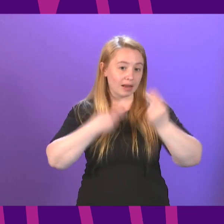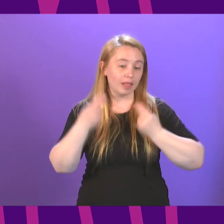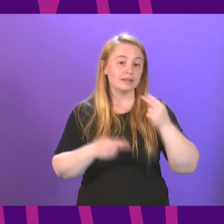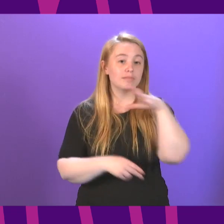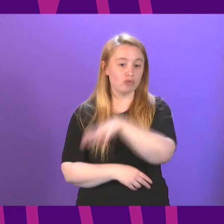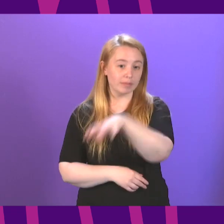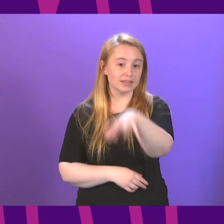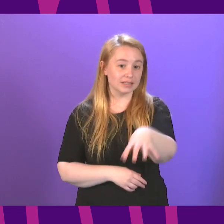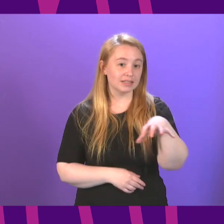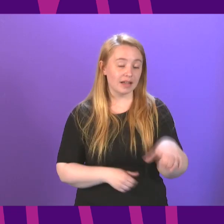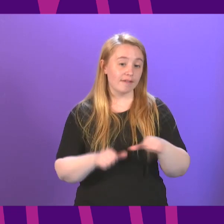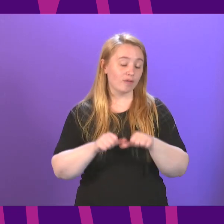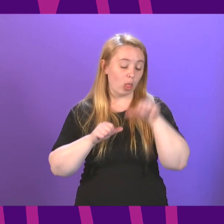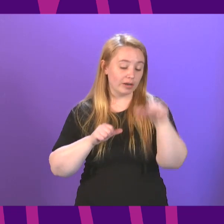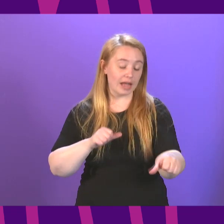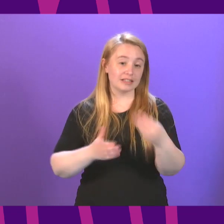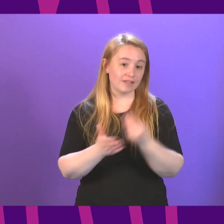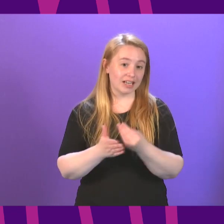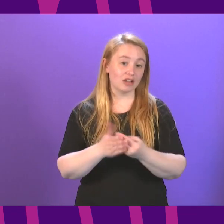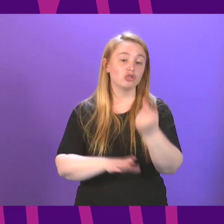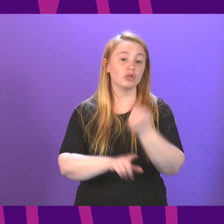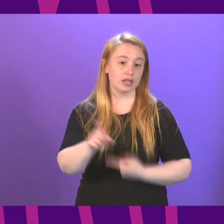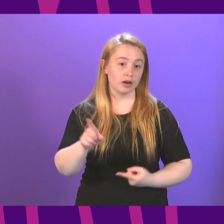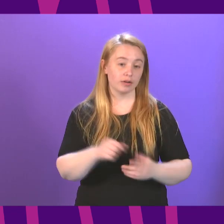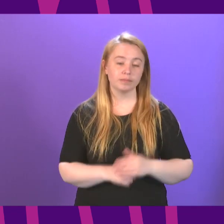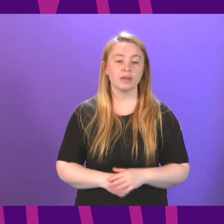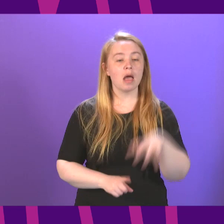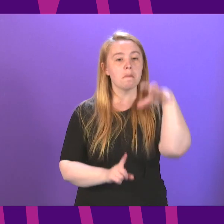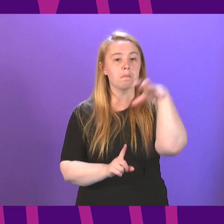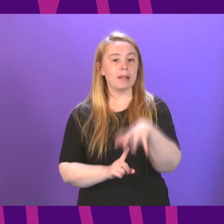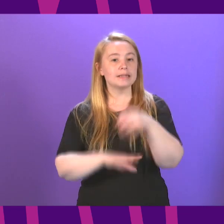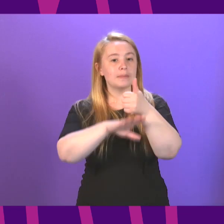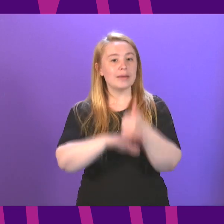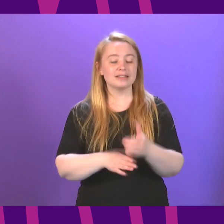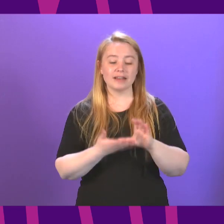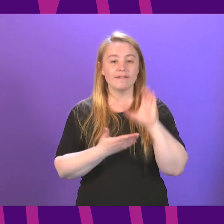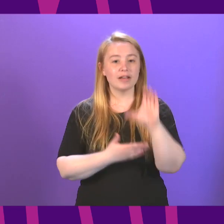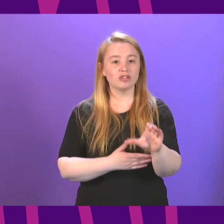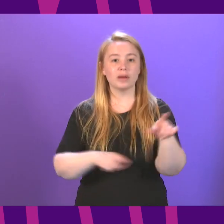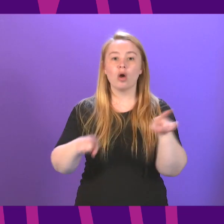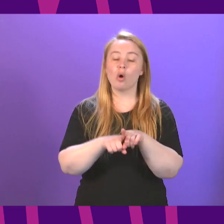of the next financial year. The place-based investment programme will also help to progress